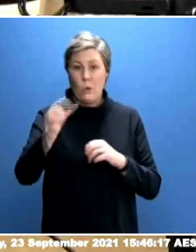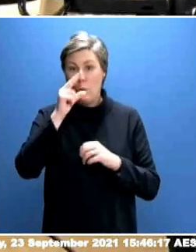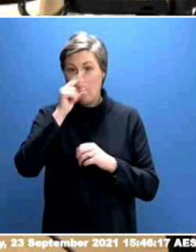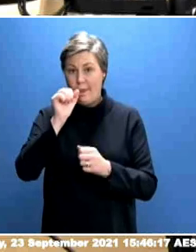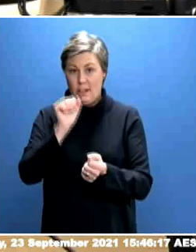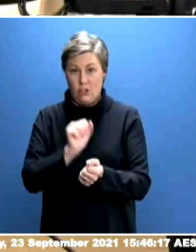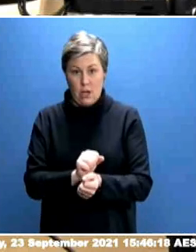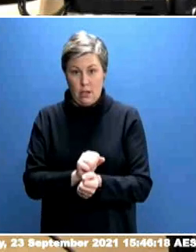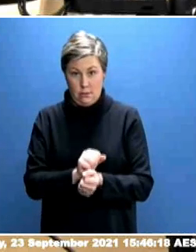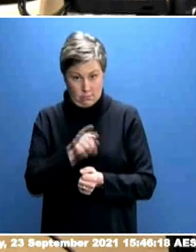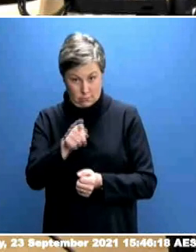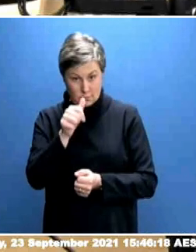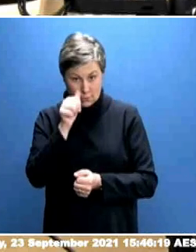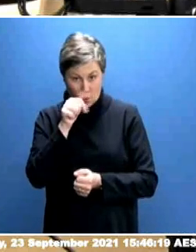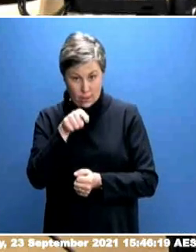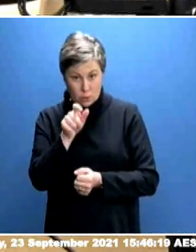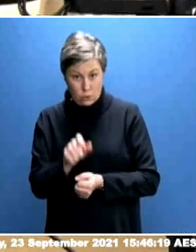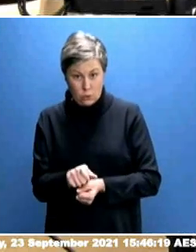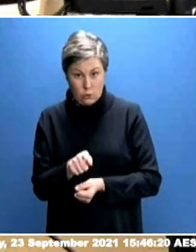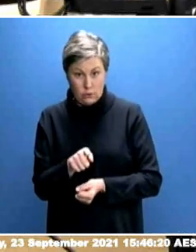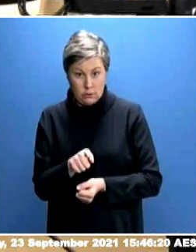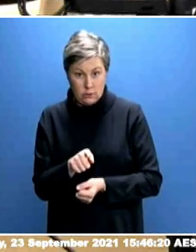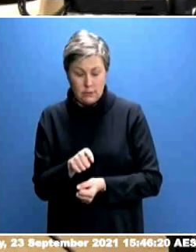You are familiar with that case, aren't you? Yes.